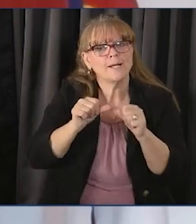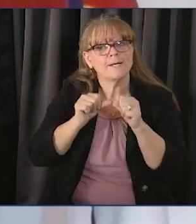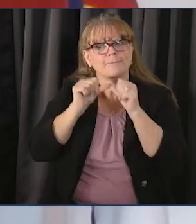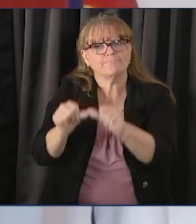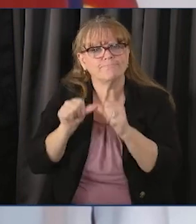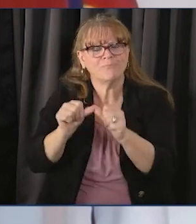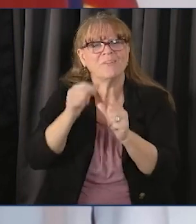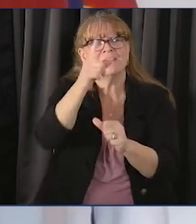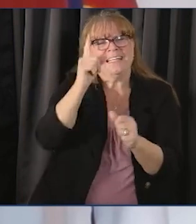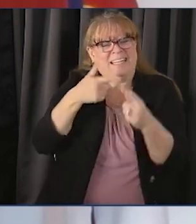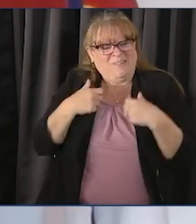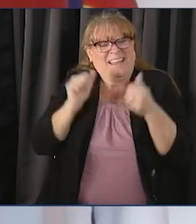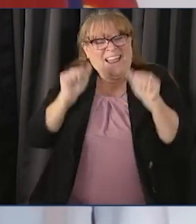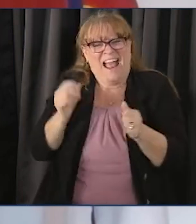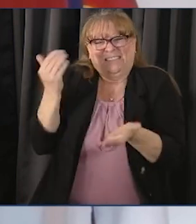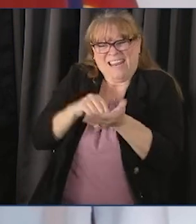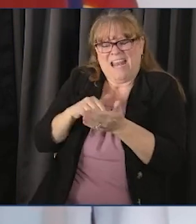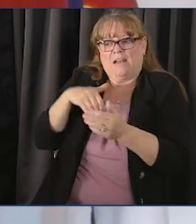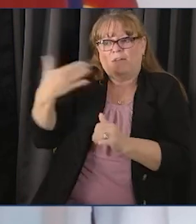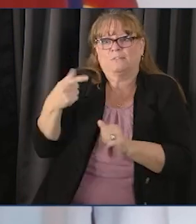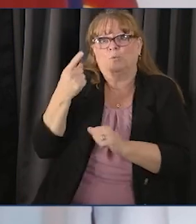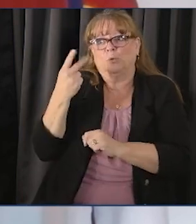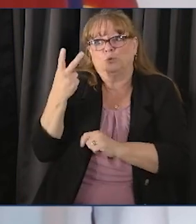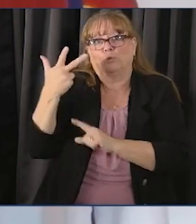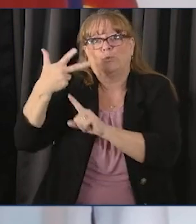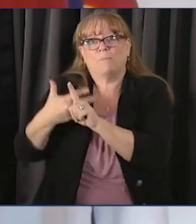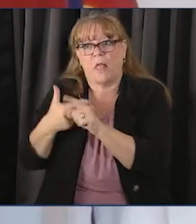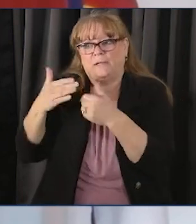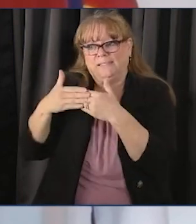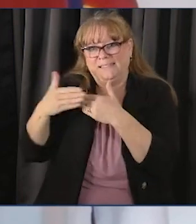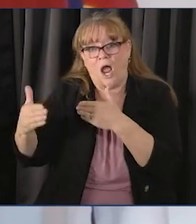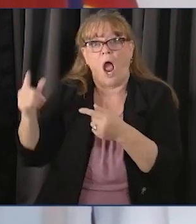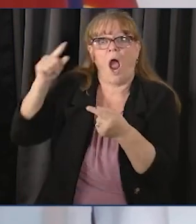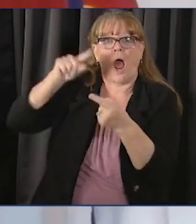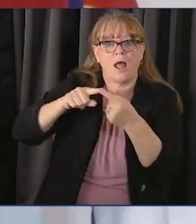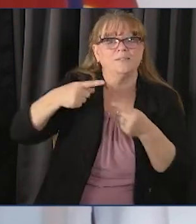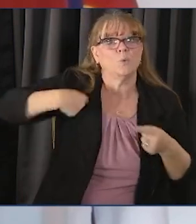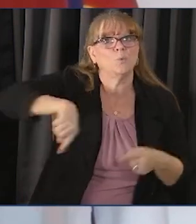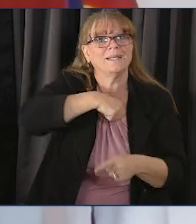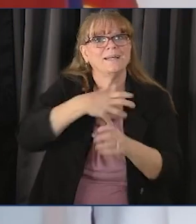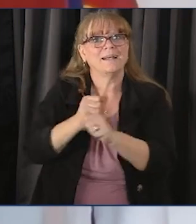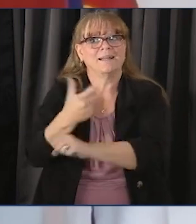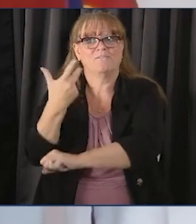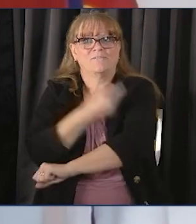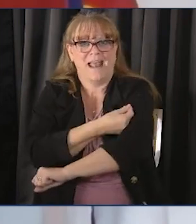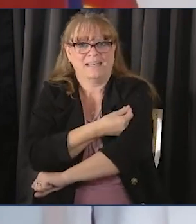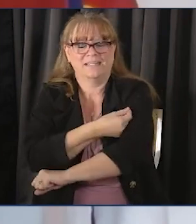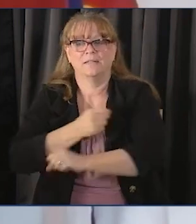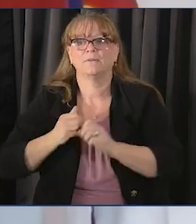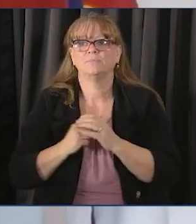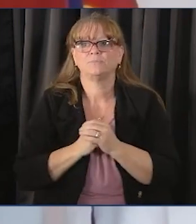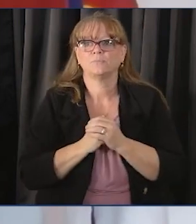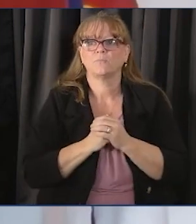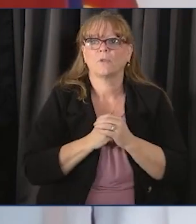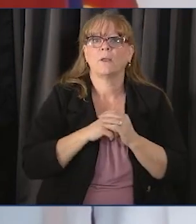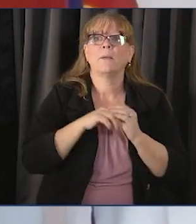On that front, I know there's a lot of Coloradans, especially people aged 70, asking questions about how and where to get vaccinated.